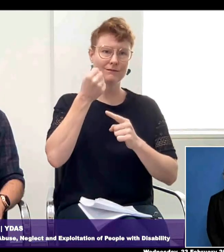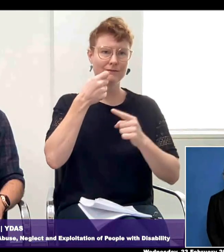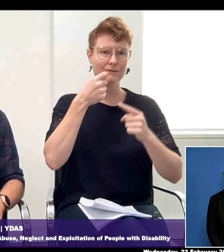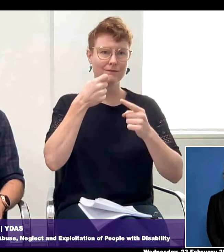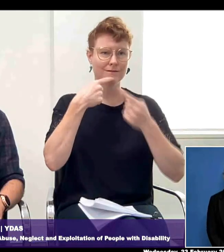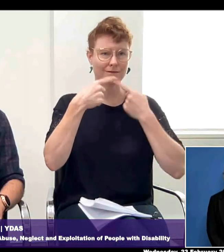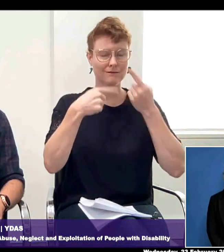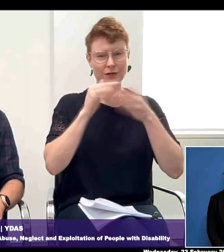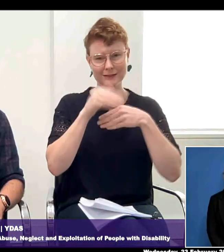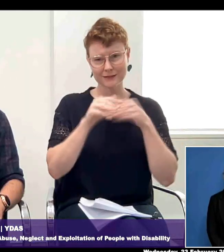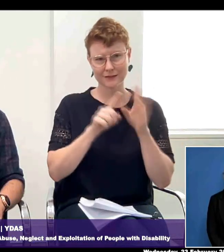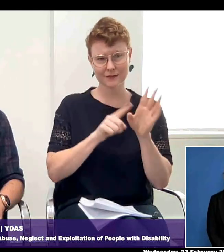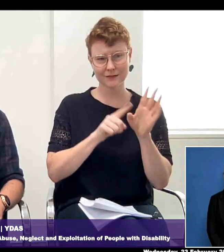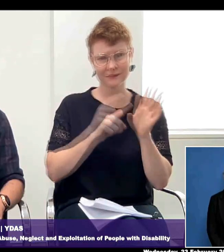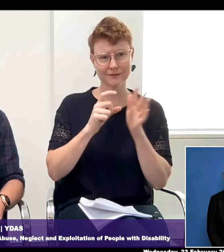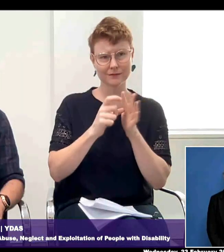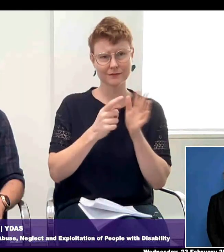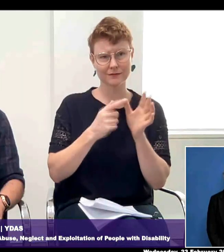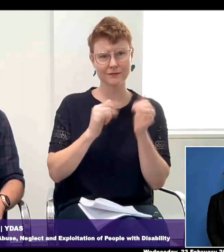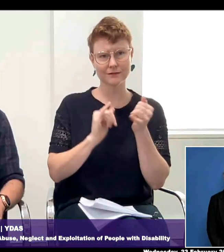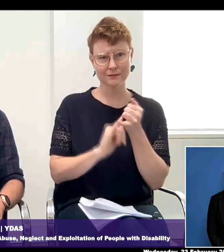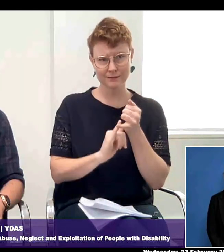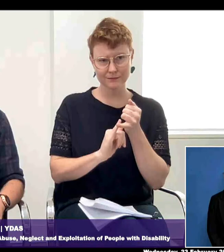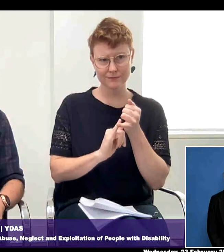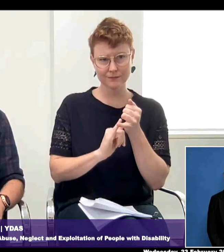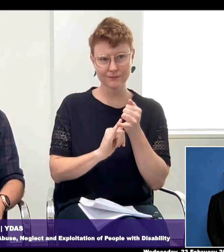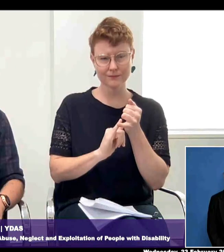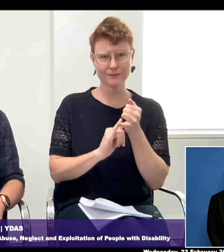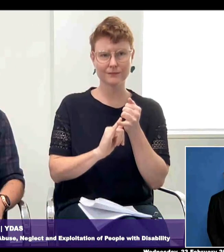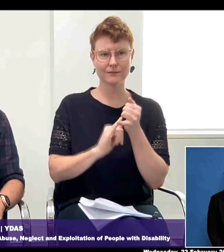Young people are able to see that information and then they get in contact with